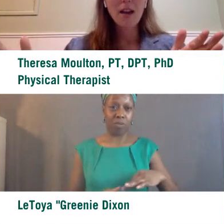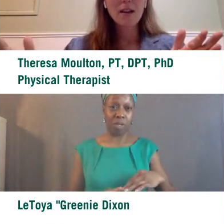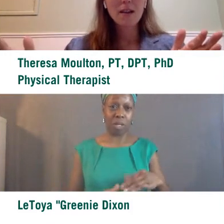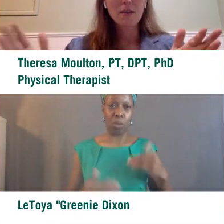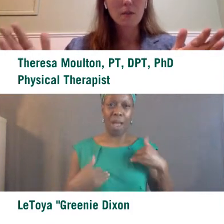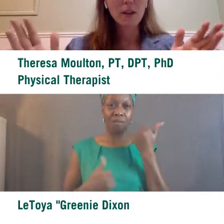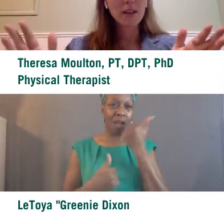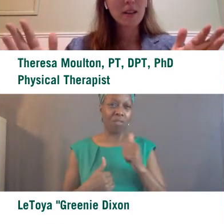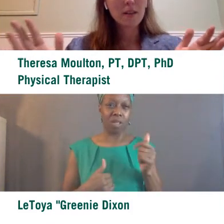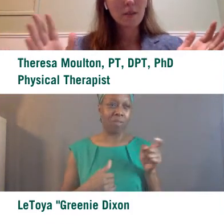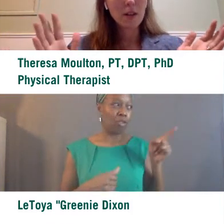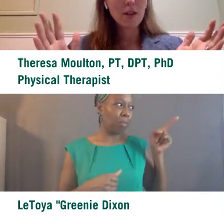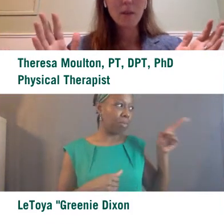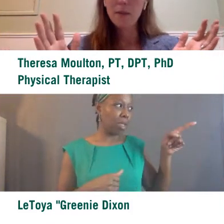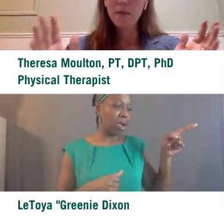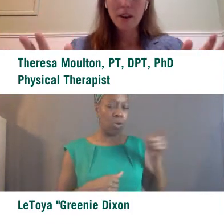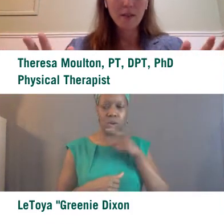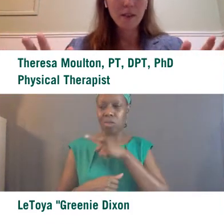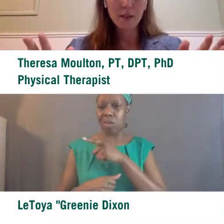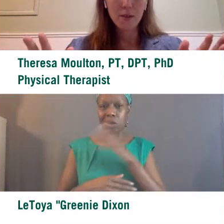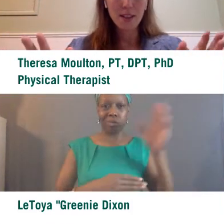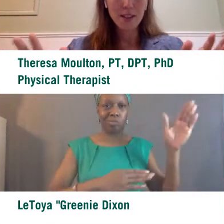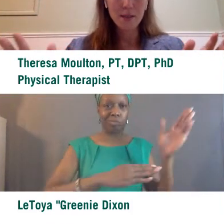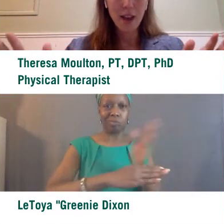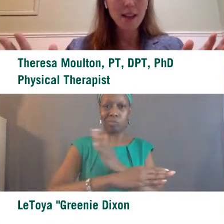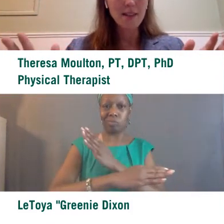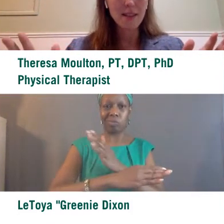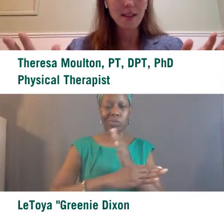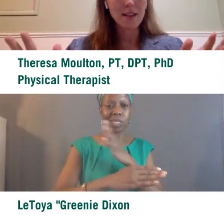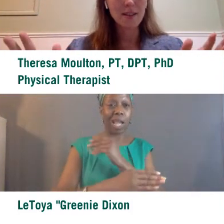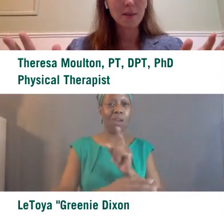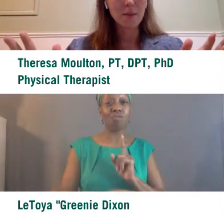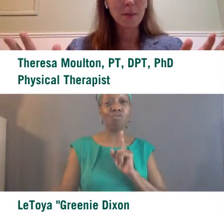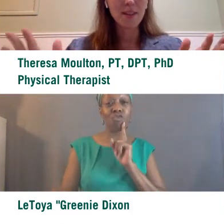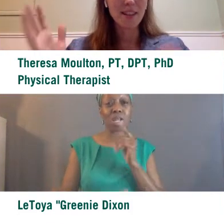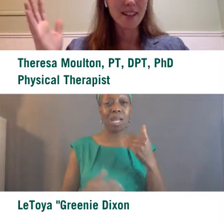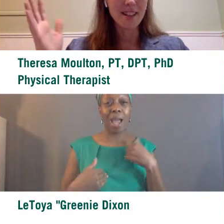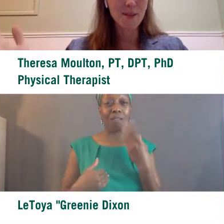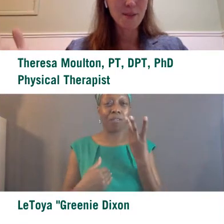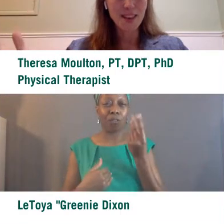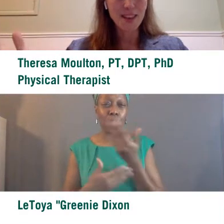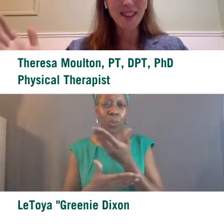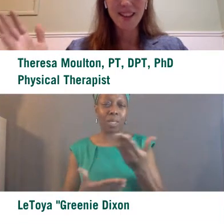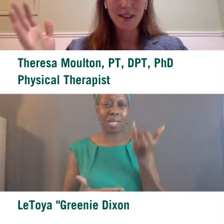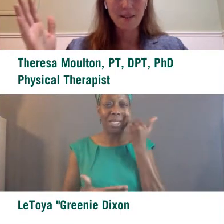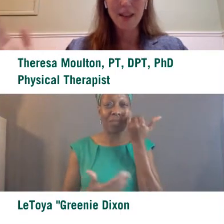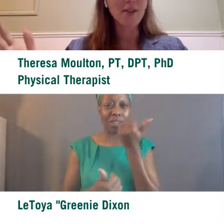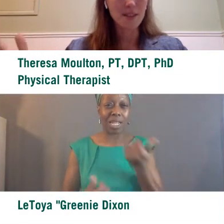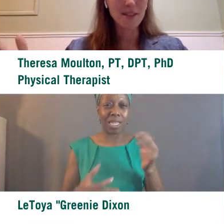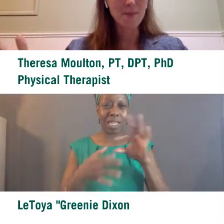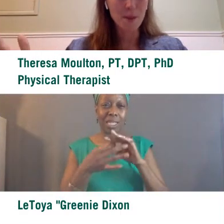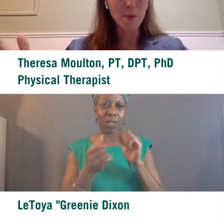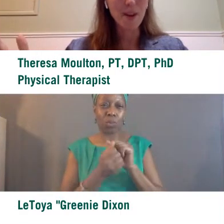And really we have very few things, if anything in cerebral palsy, that's of the, thousands of people